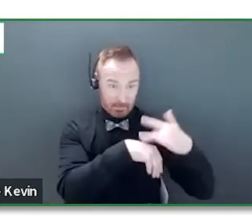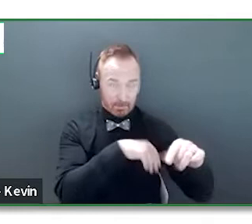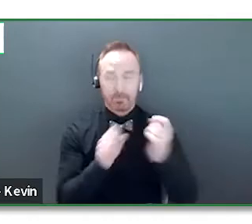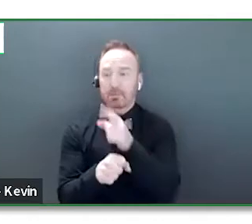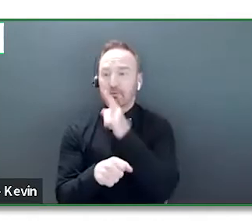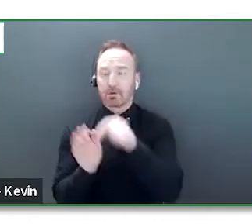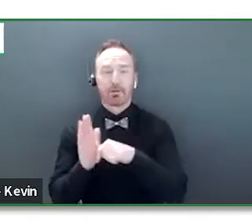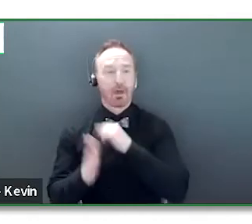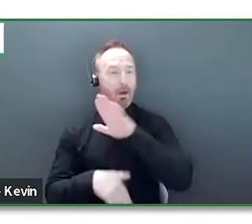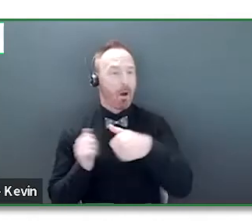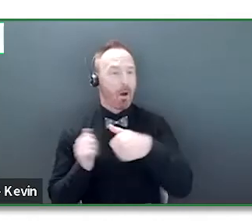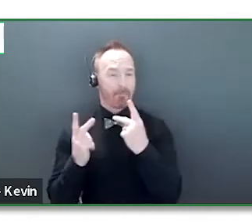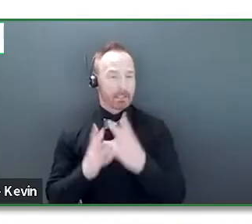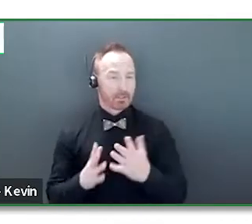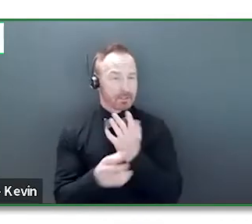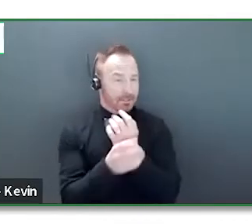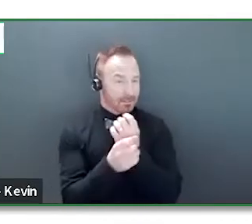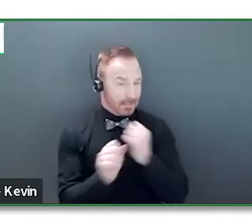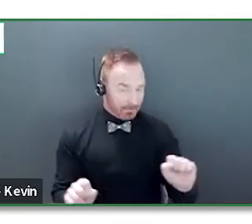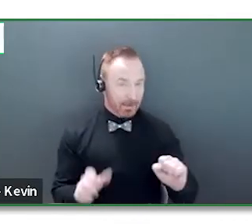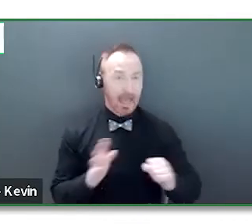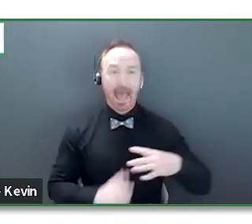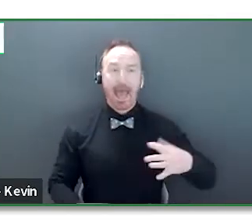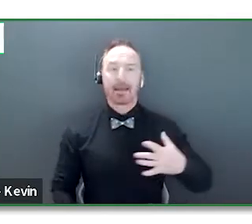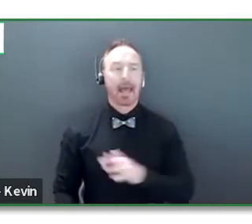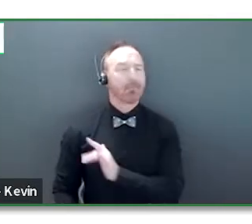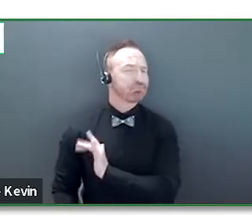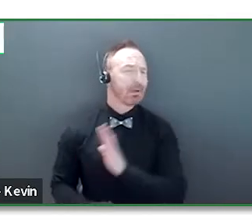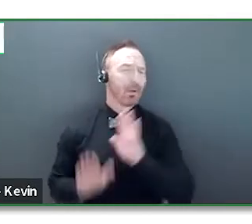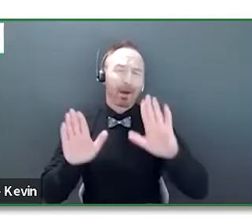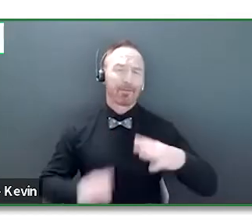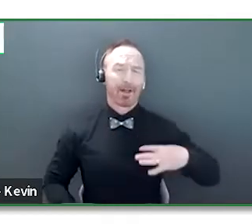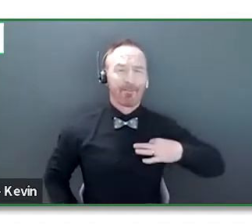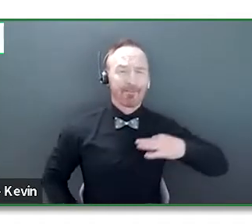volunteering program as well that Canadians can contribute to and